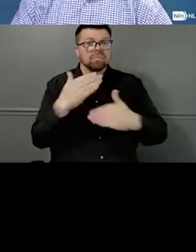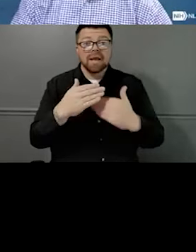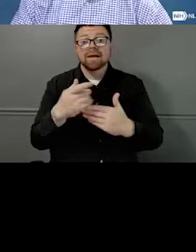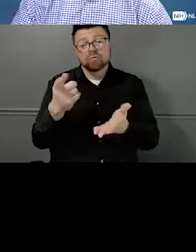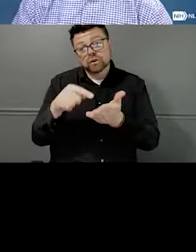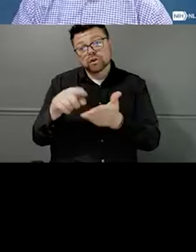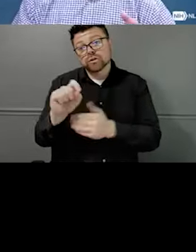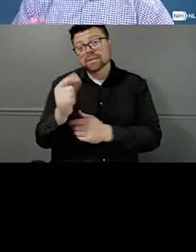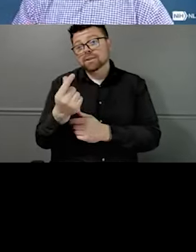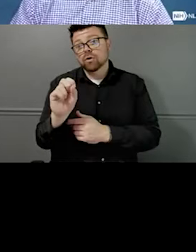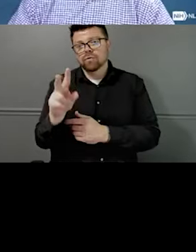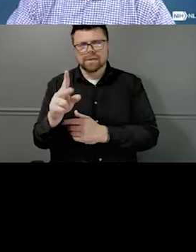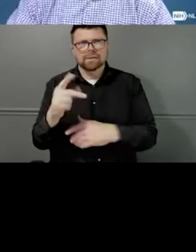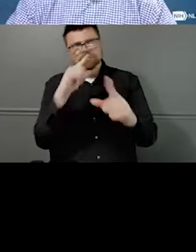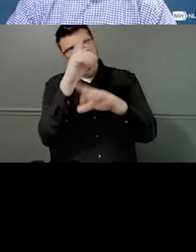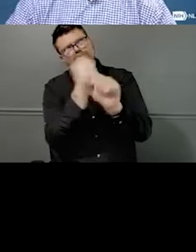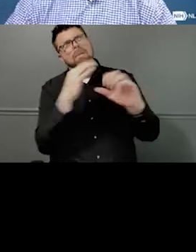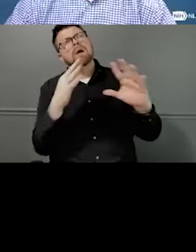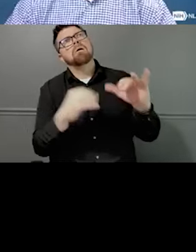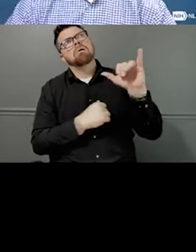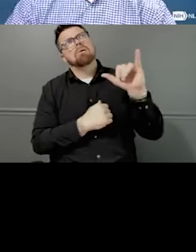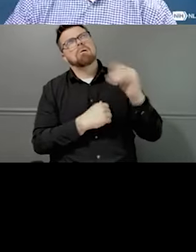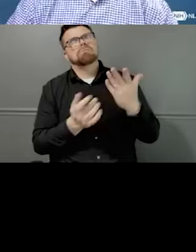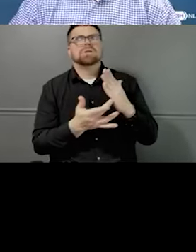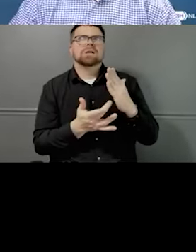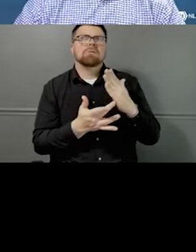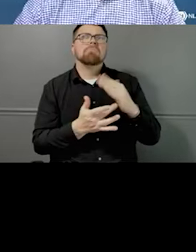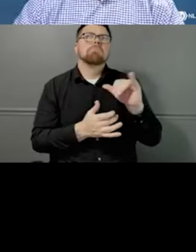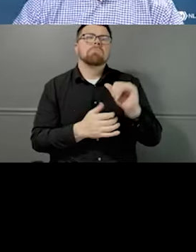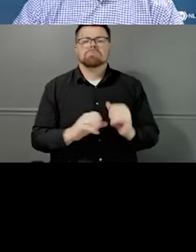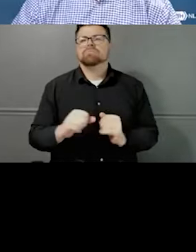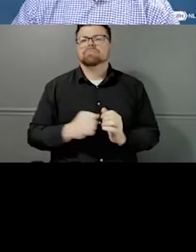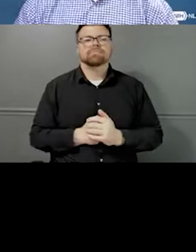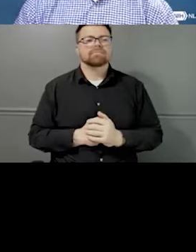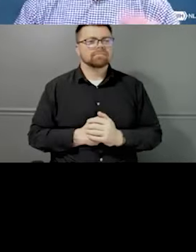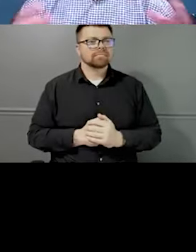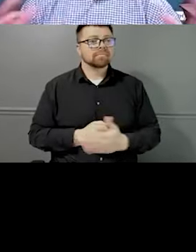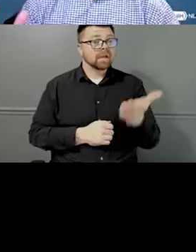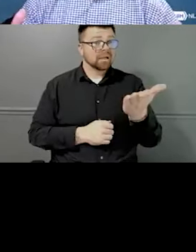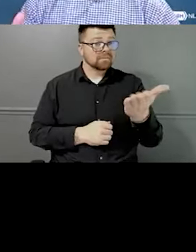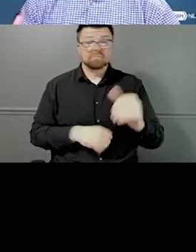understand where we're coming from. Within SciENcv, it's a workspace.